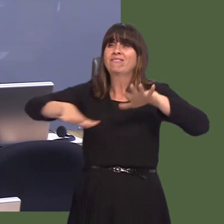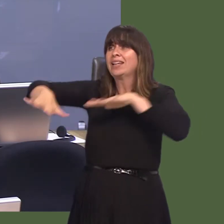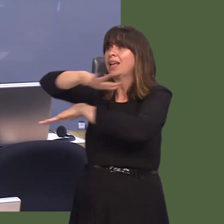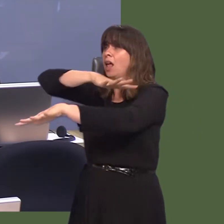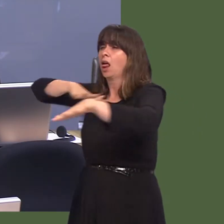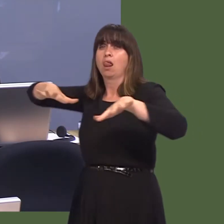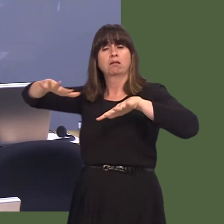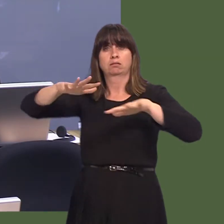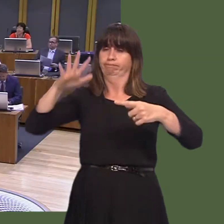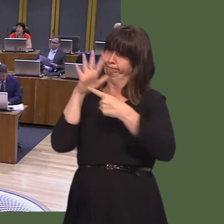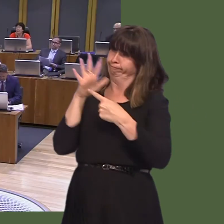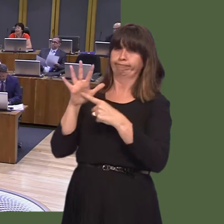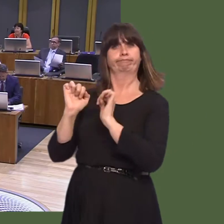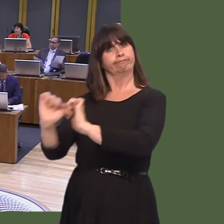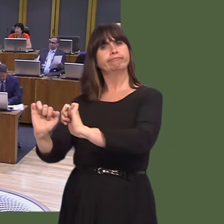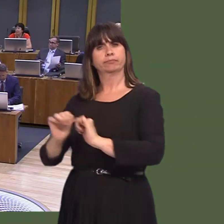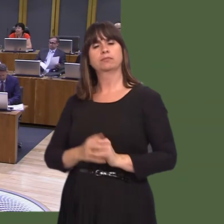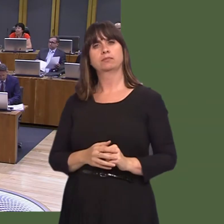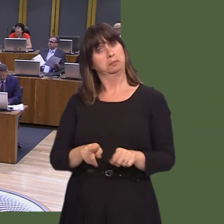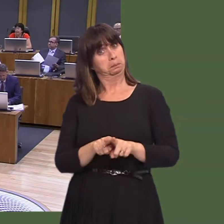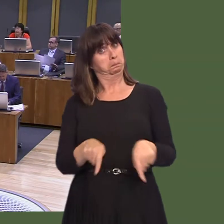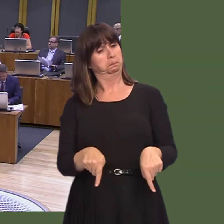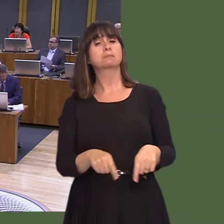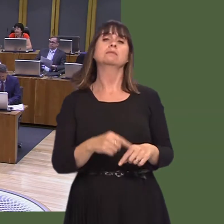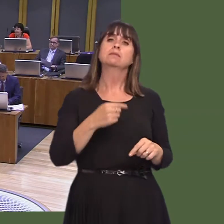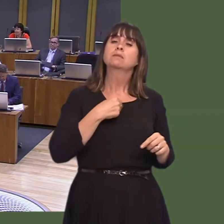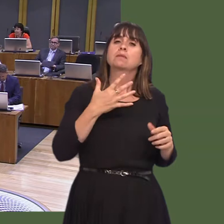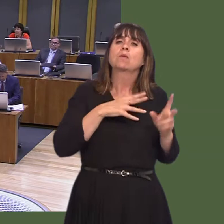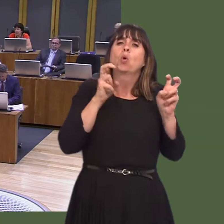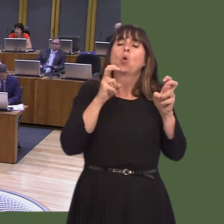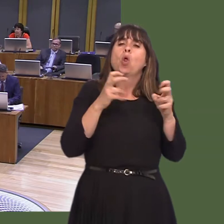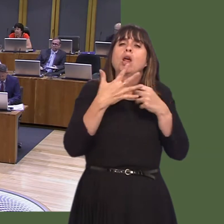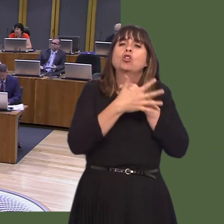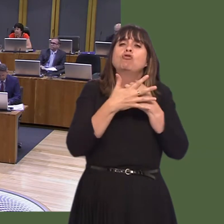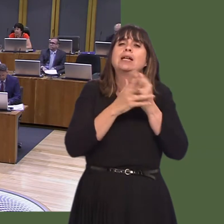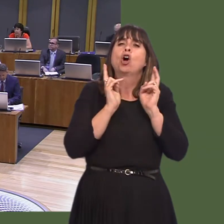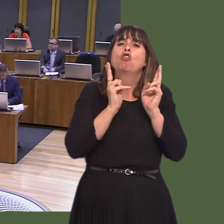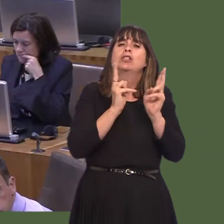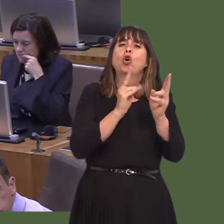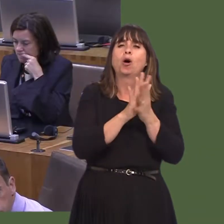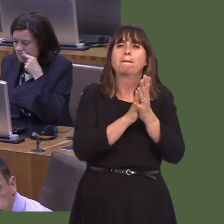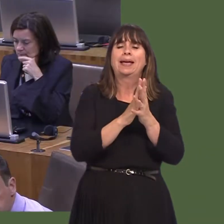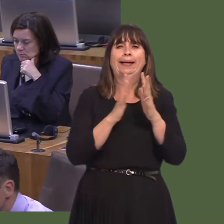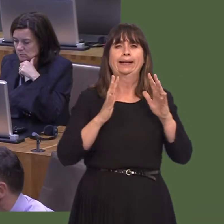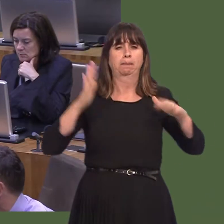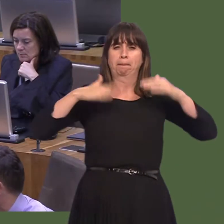Carwyn Jones AM: Absolutely. We're looking at the idea of green corridors to see how they can be developed in the future.